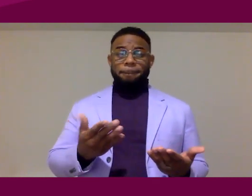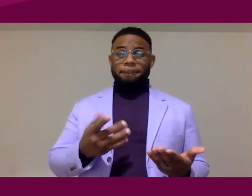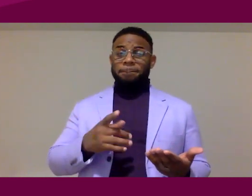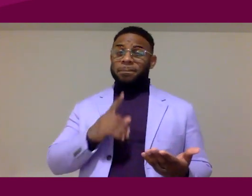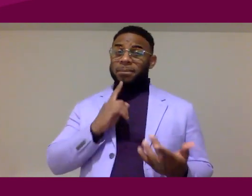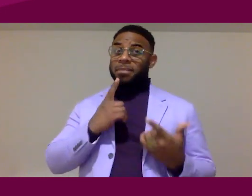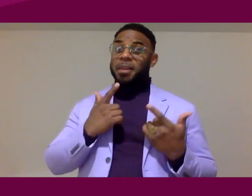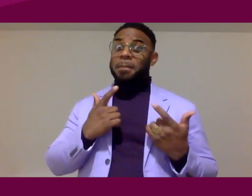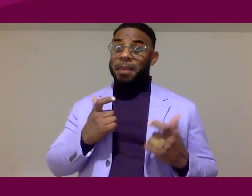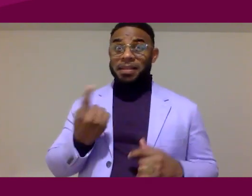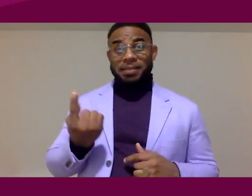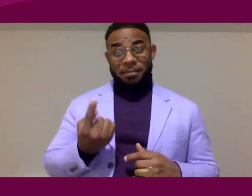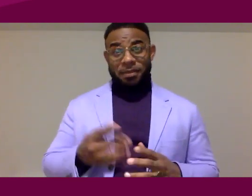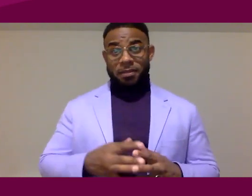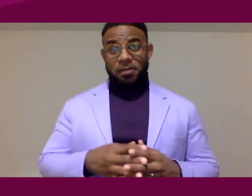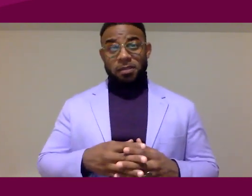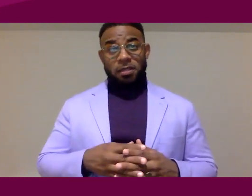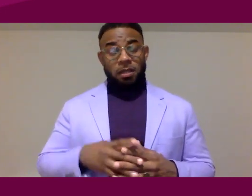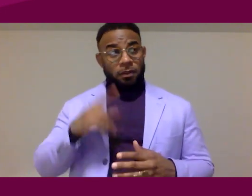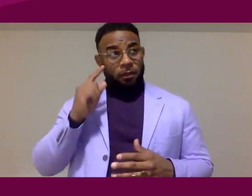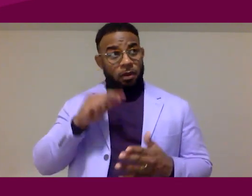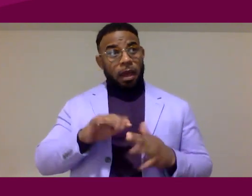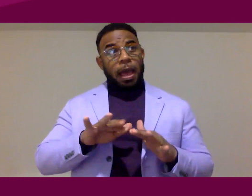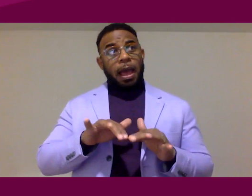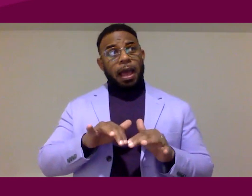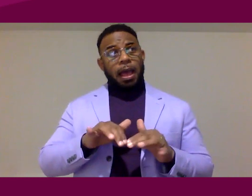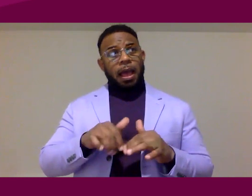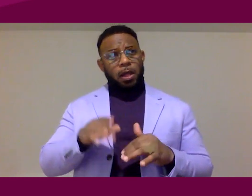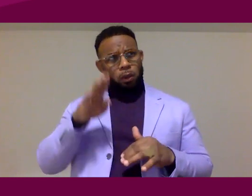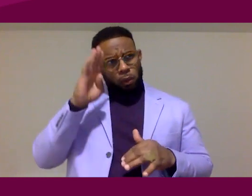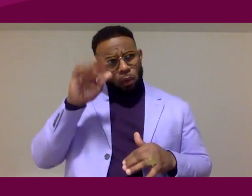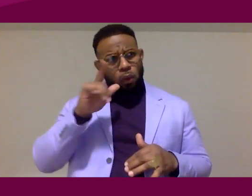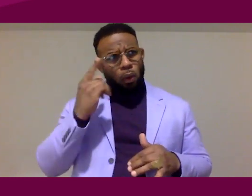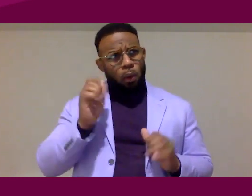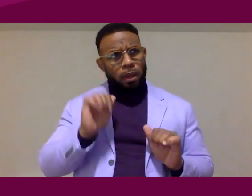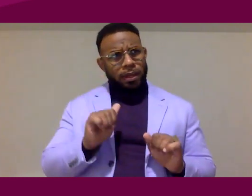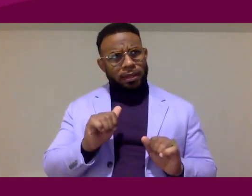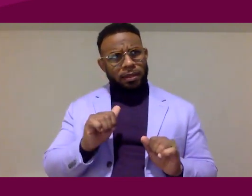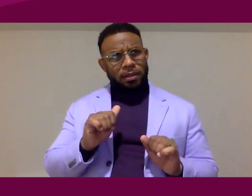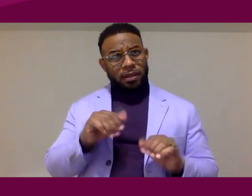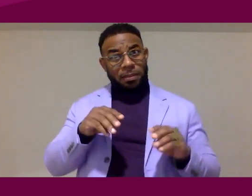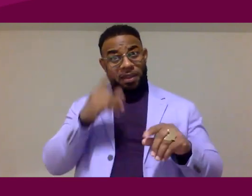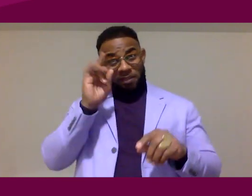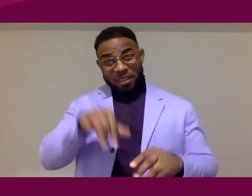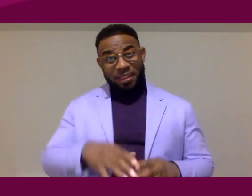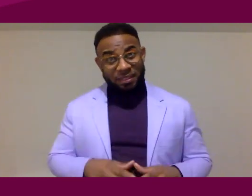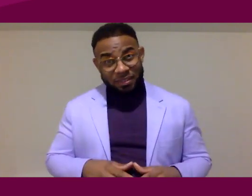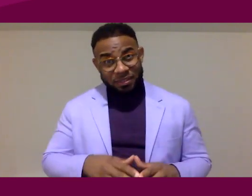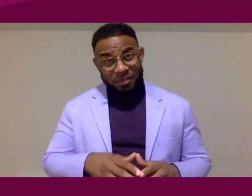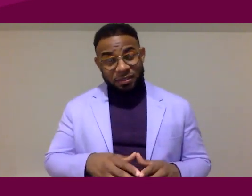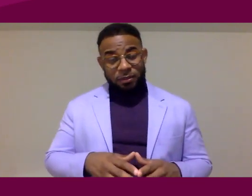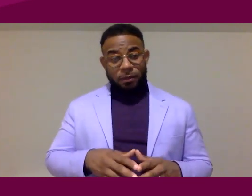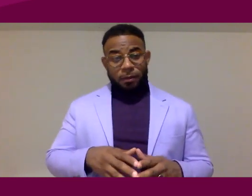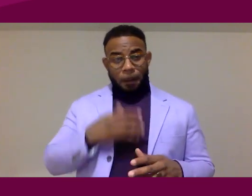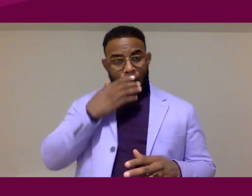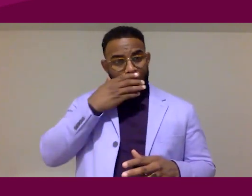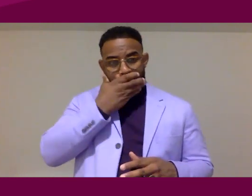It's a big something in terms of how do you know that you always can pay for that.